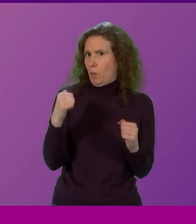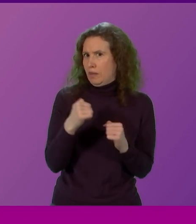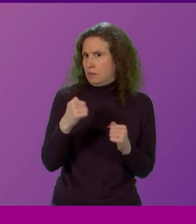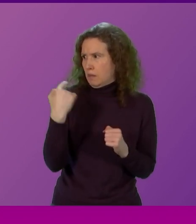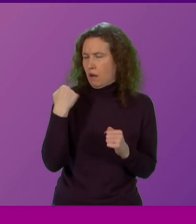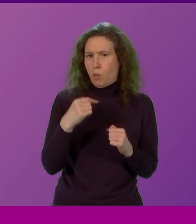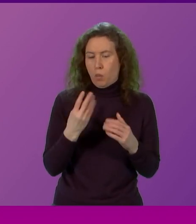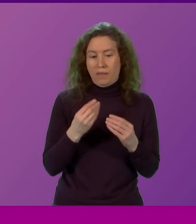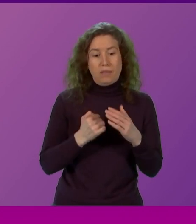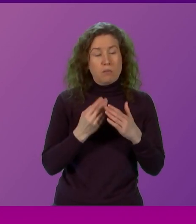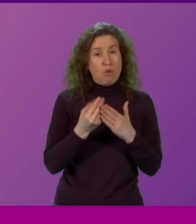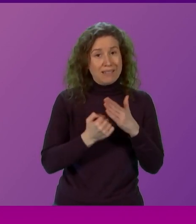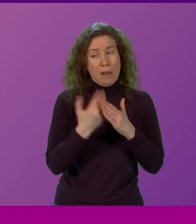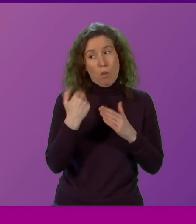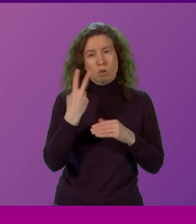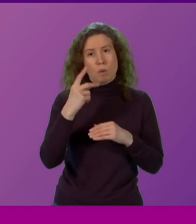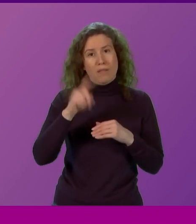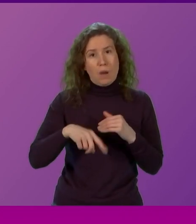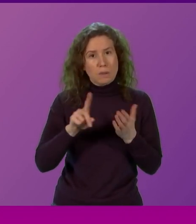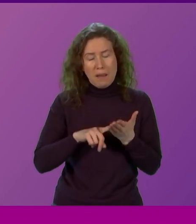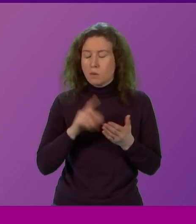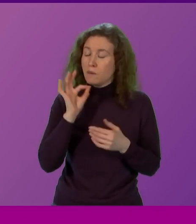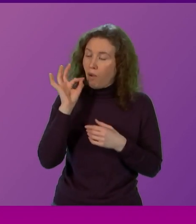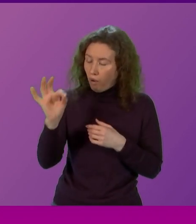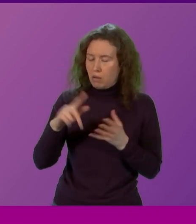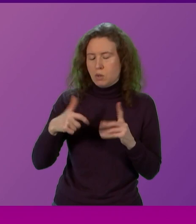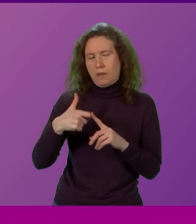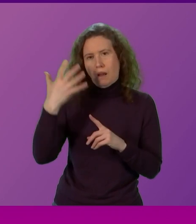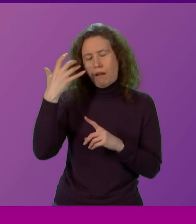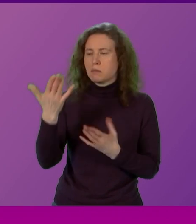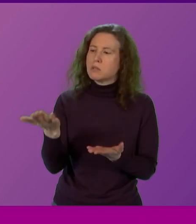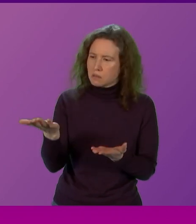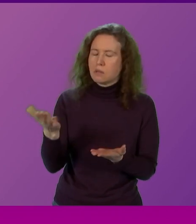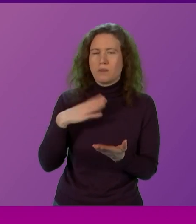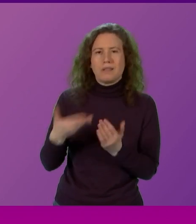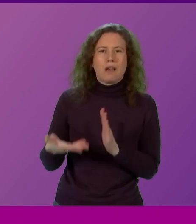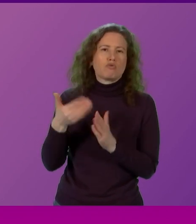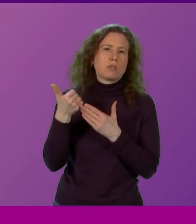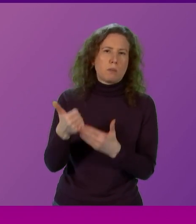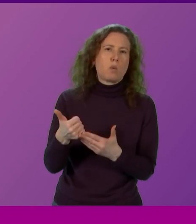the price cap set at £2,500. We have called on the UK Government to provide additional support, and we will continue to